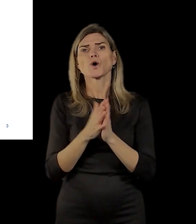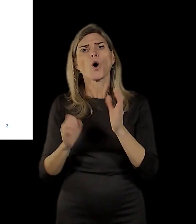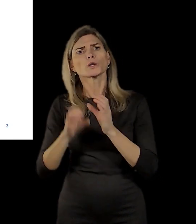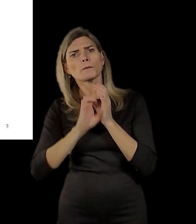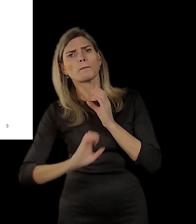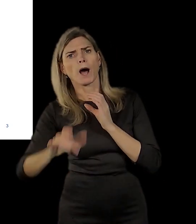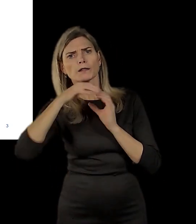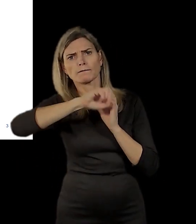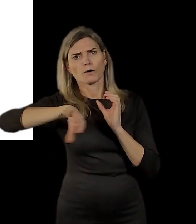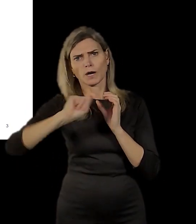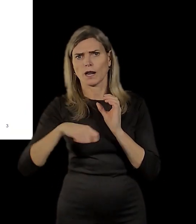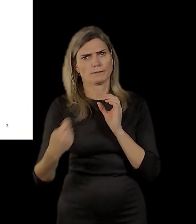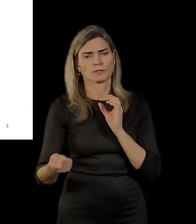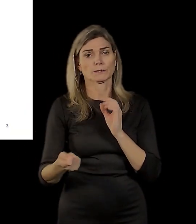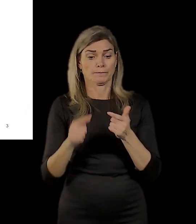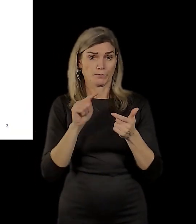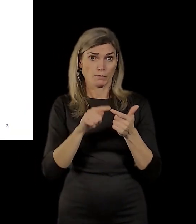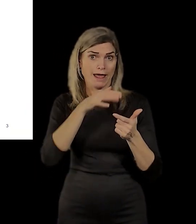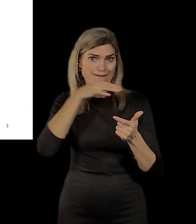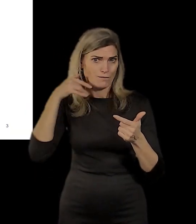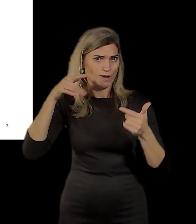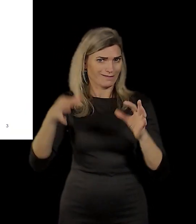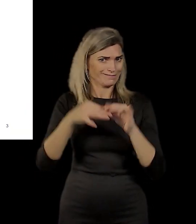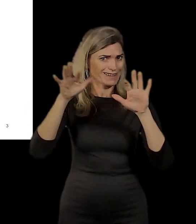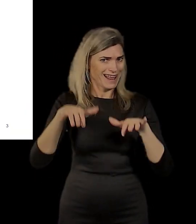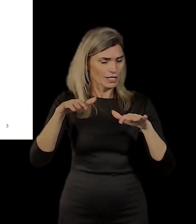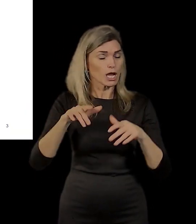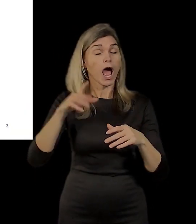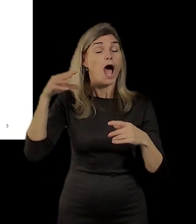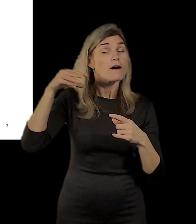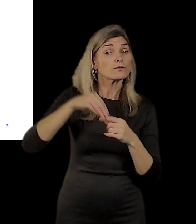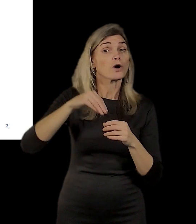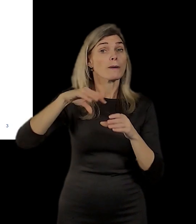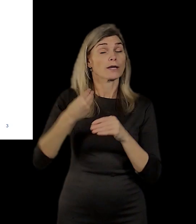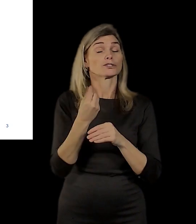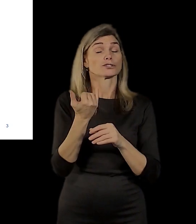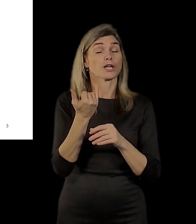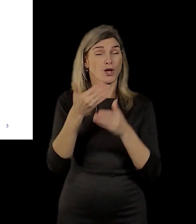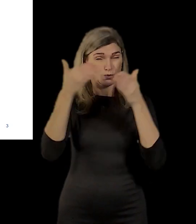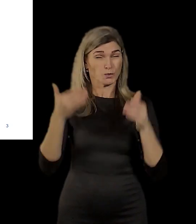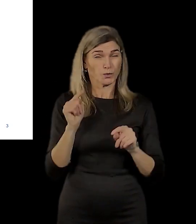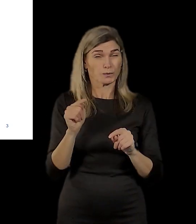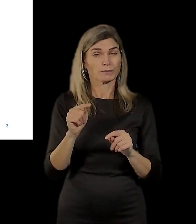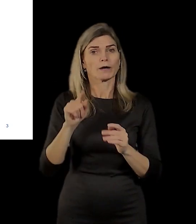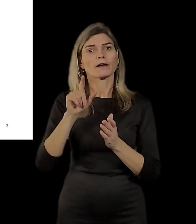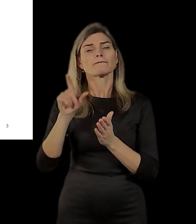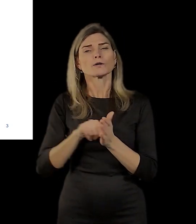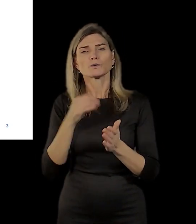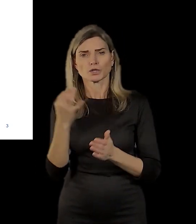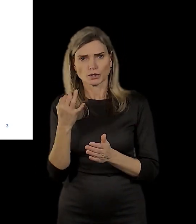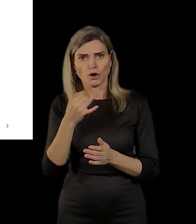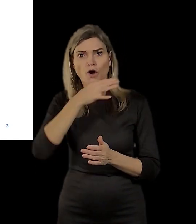we take water from the bathrooms, pre-clean it and use it back for flushing. And here you can see the standard pie behind